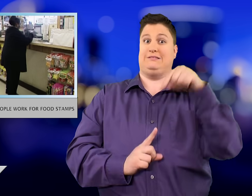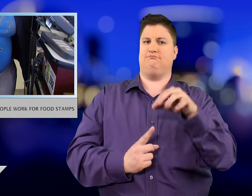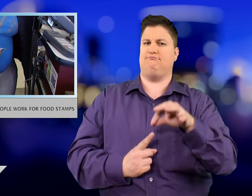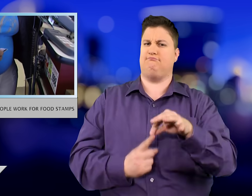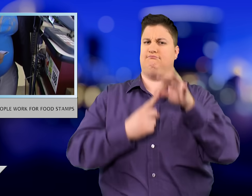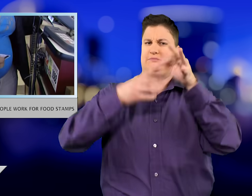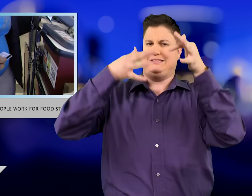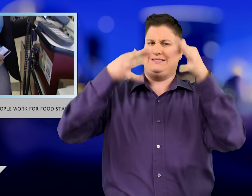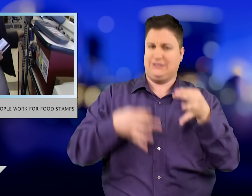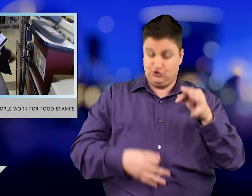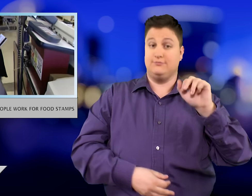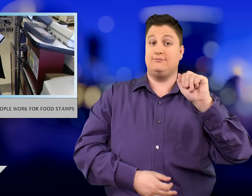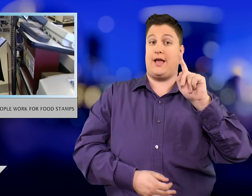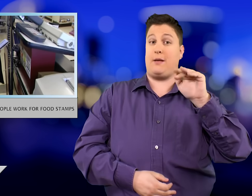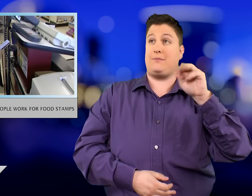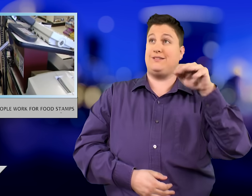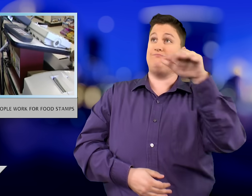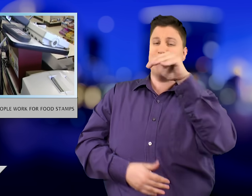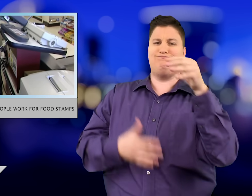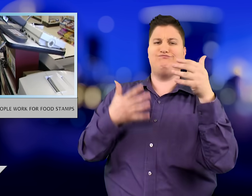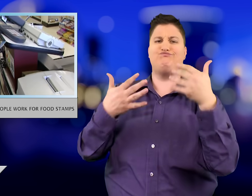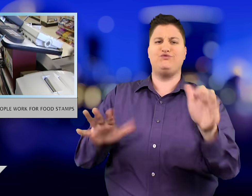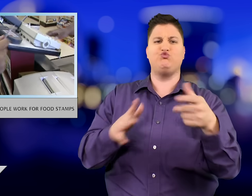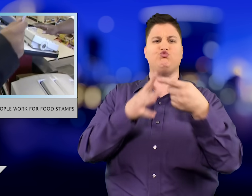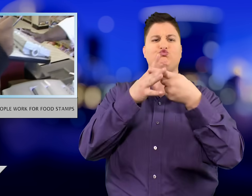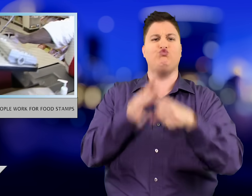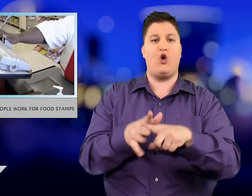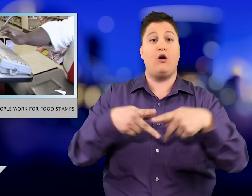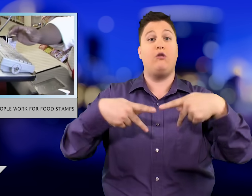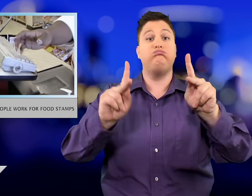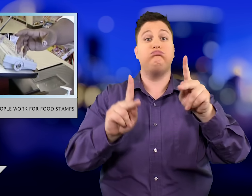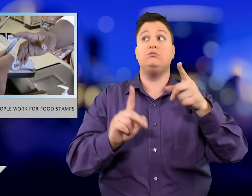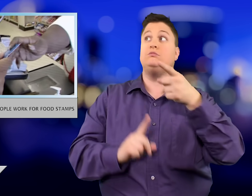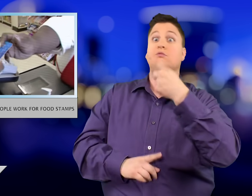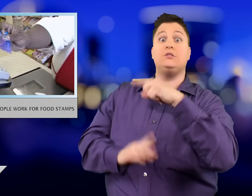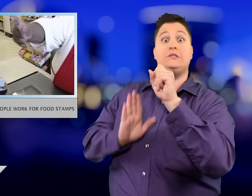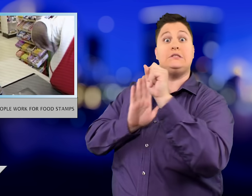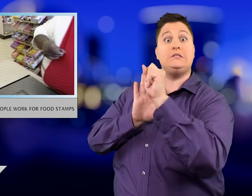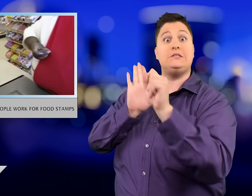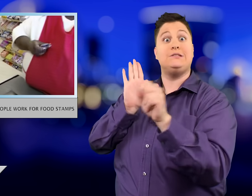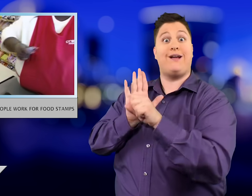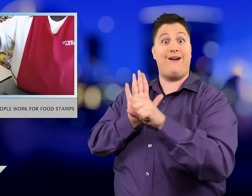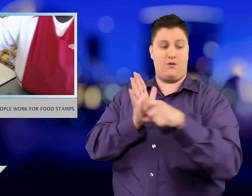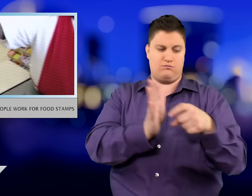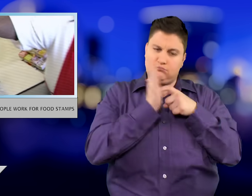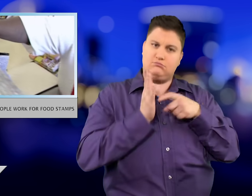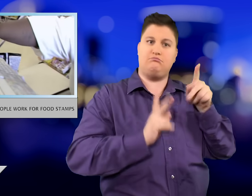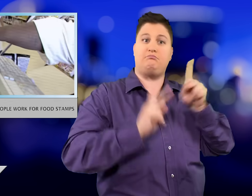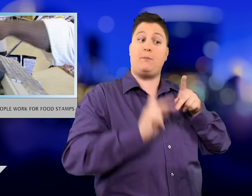Also in an unprecedented move, the administration has already started allowing states to require